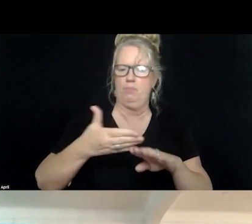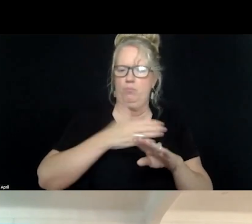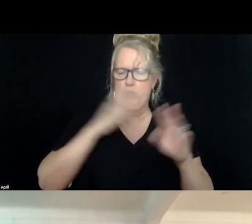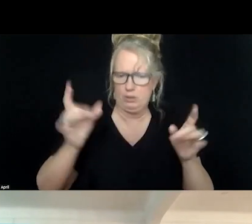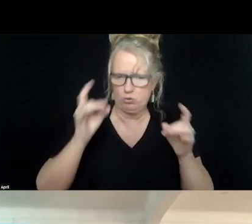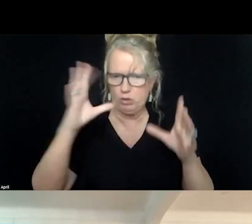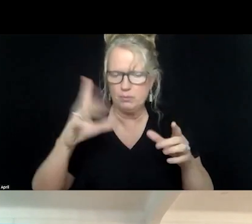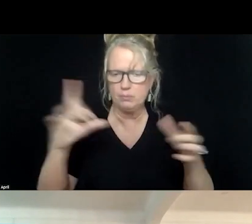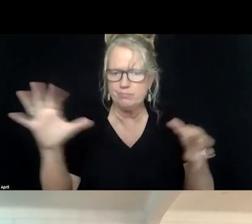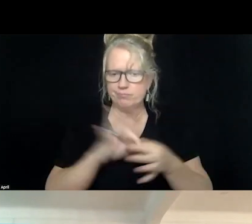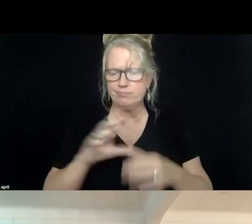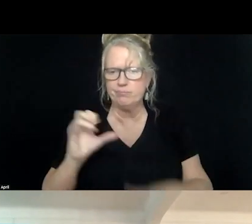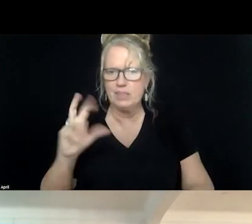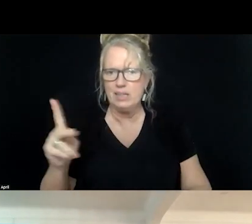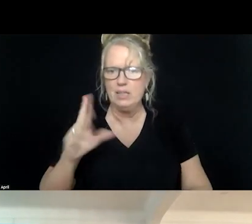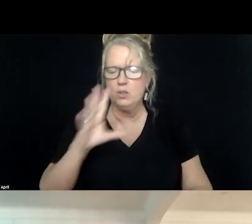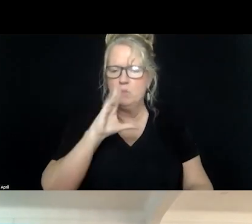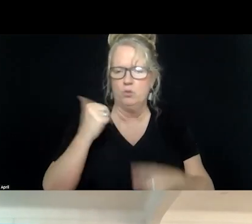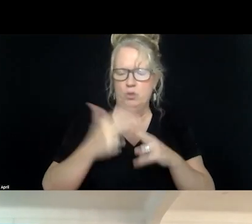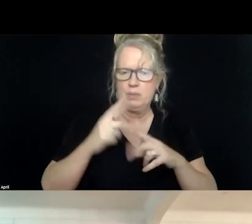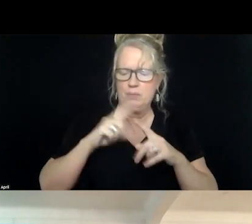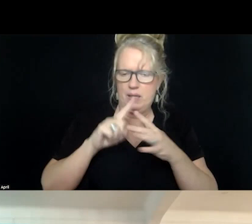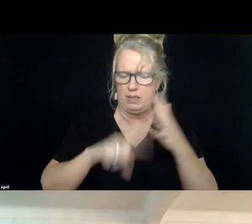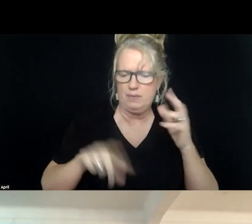TO THE ARTICLES ON THE CHAT.